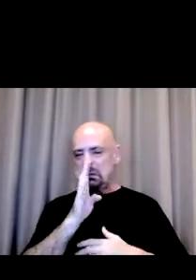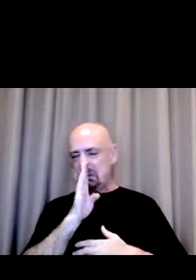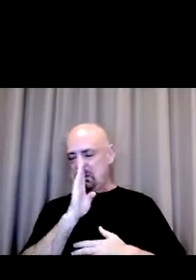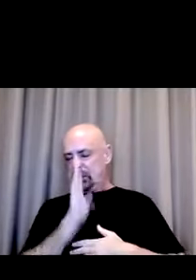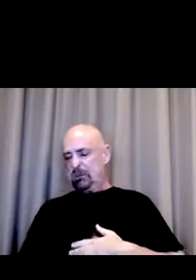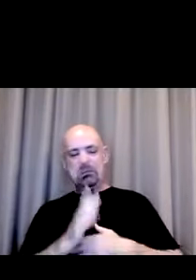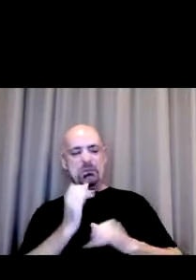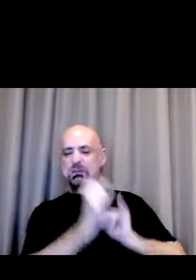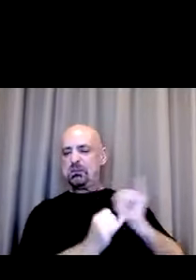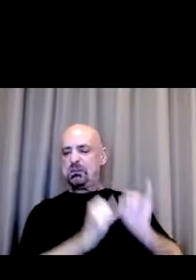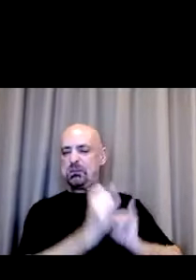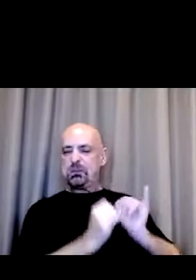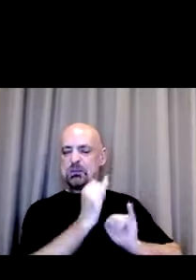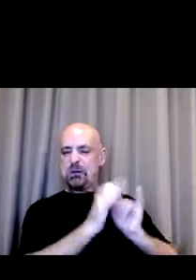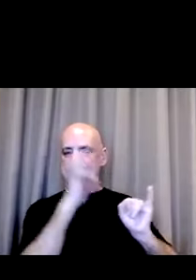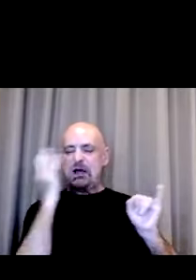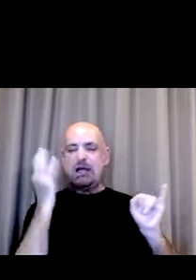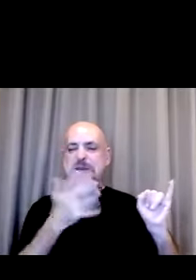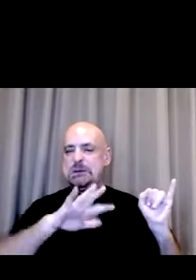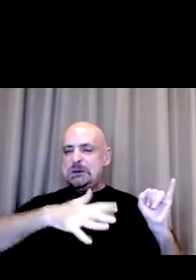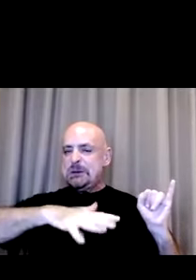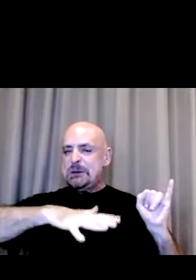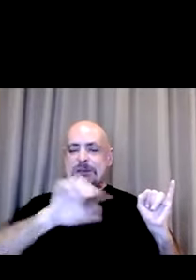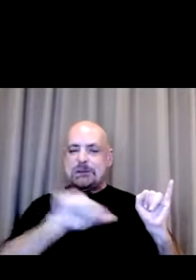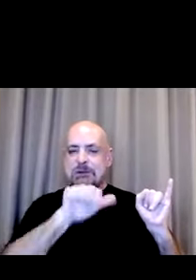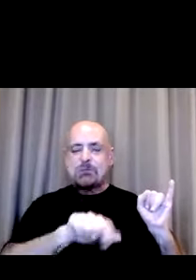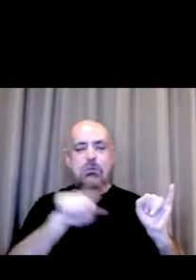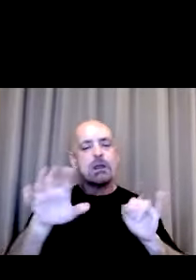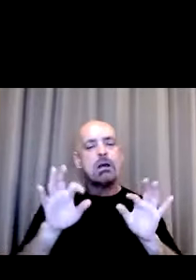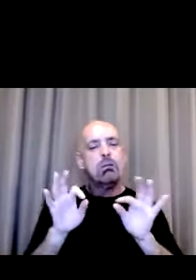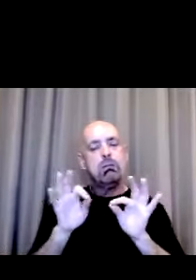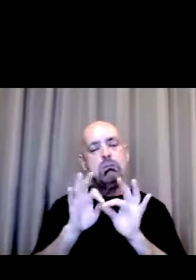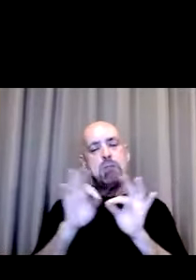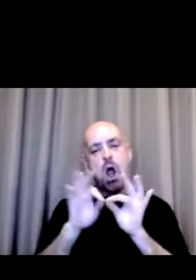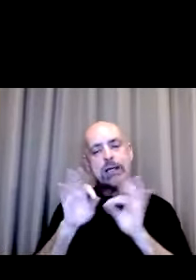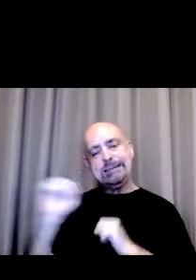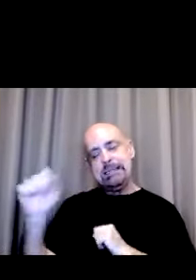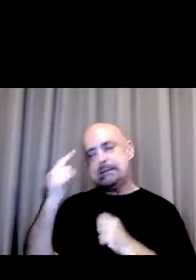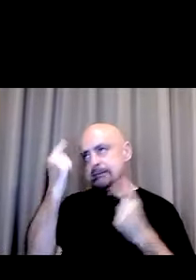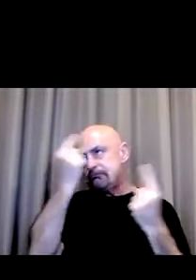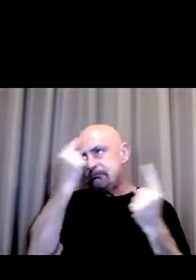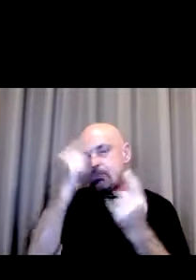her to reflect further their differences clear enough since